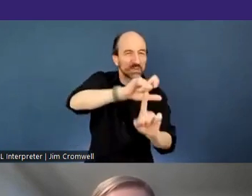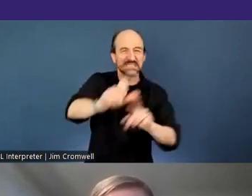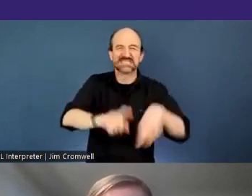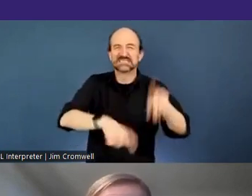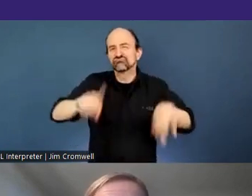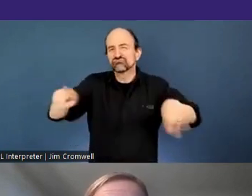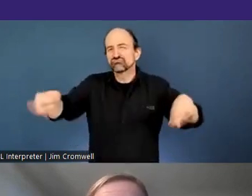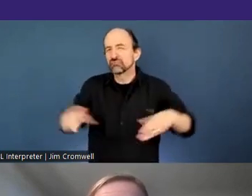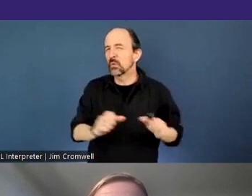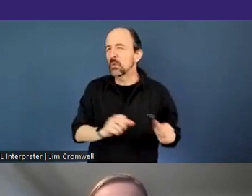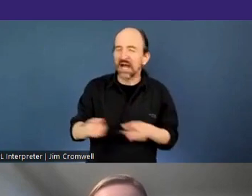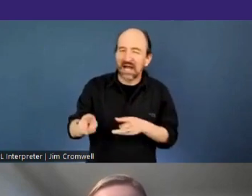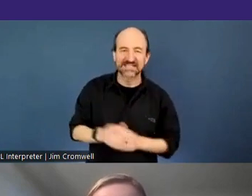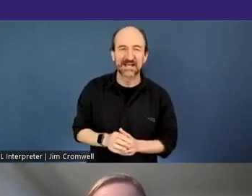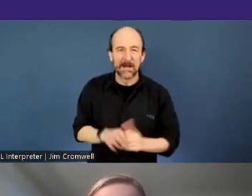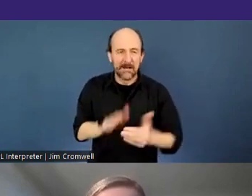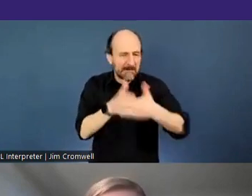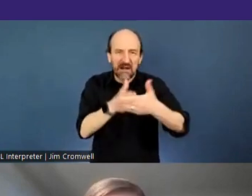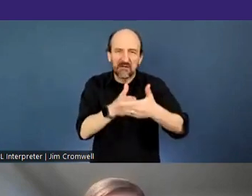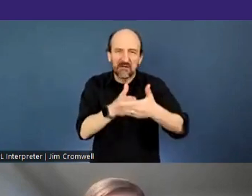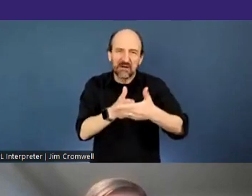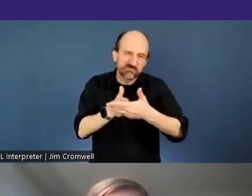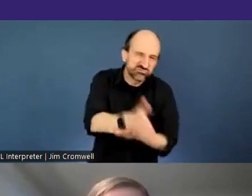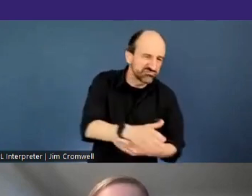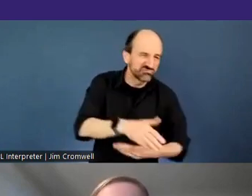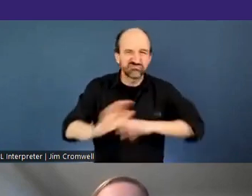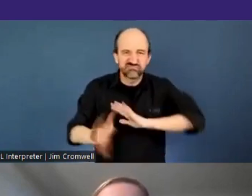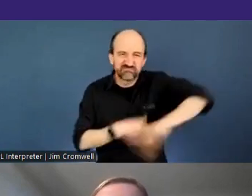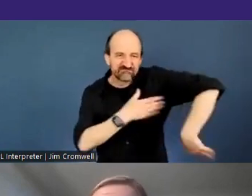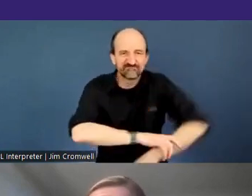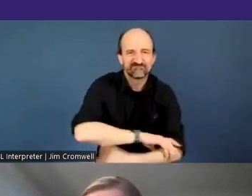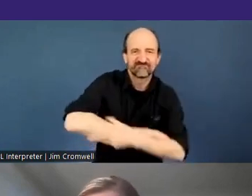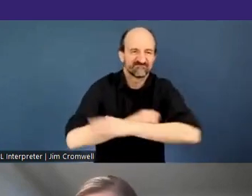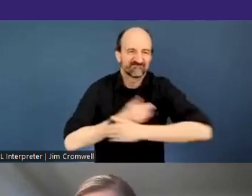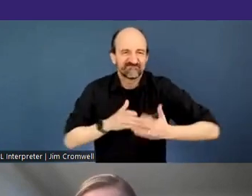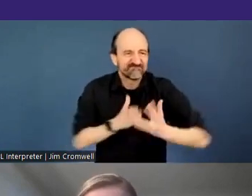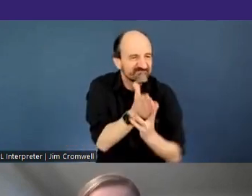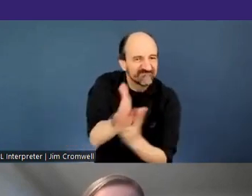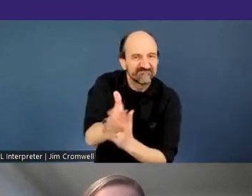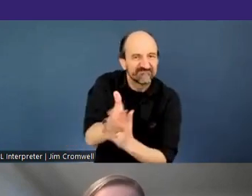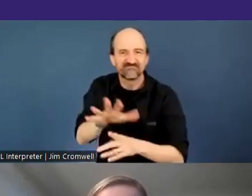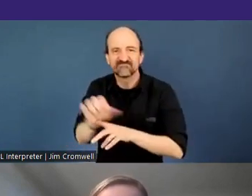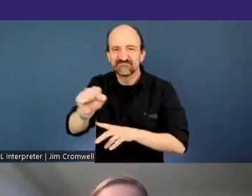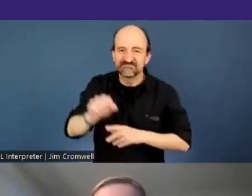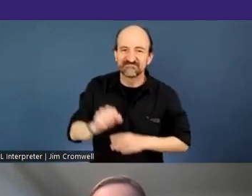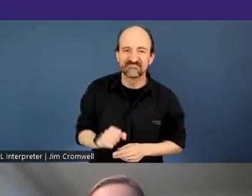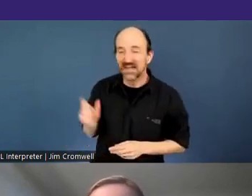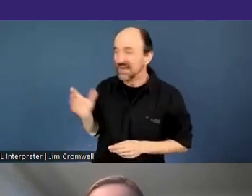barriers in accessing culture and activities. Community led folk. Community led development